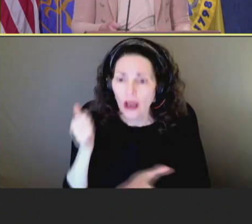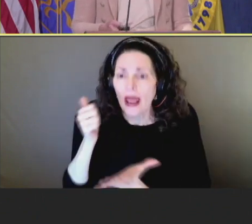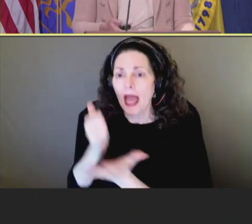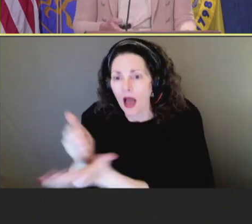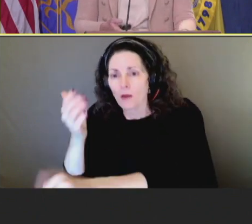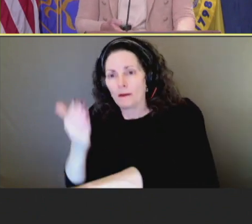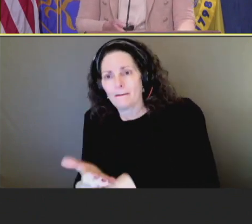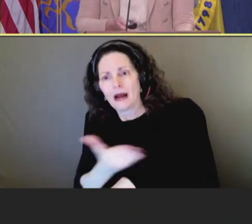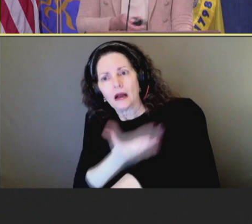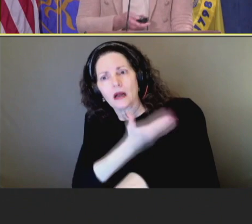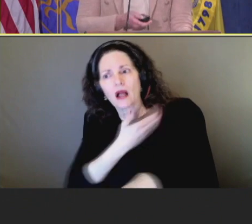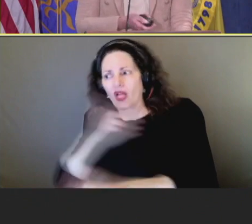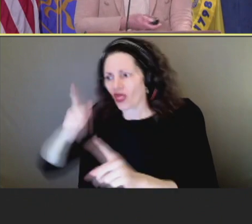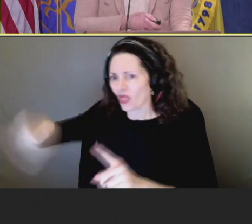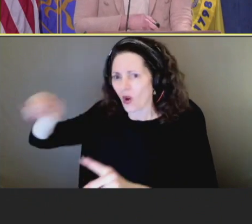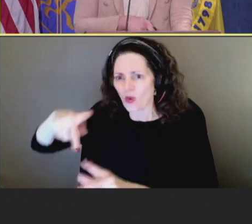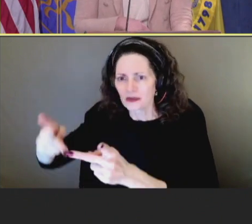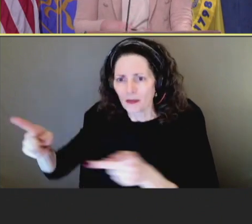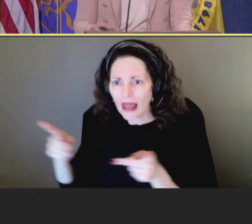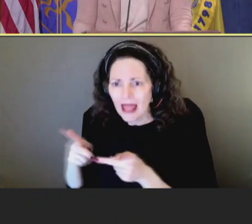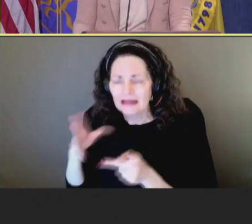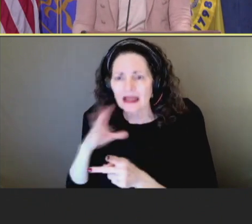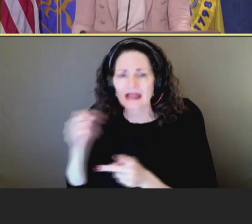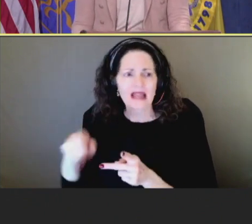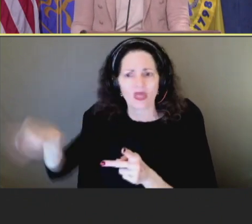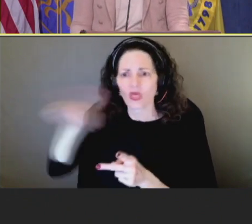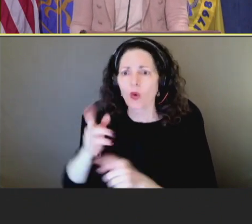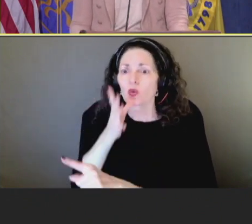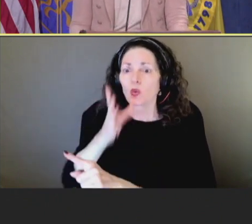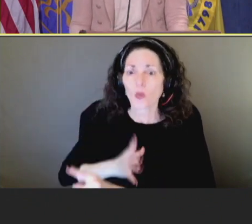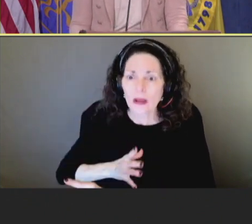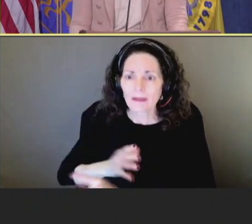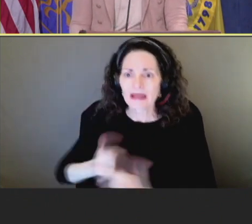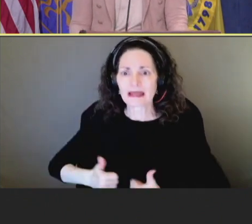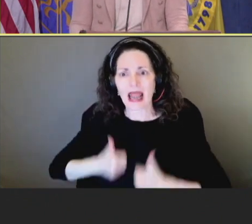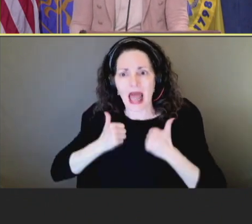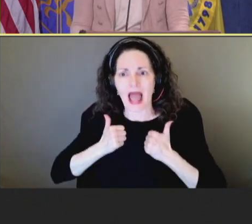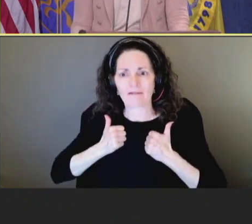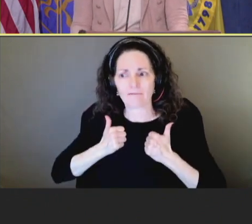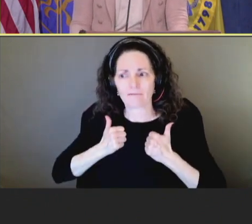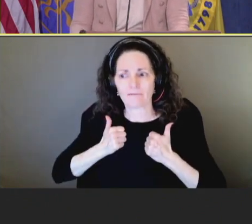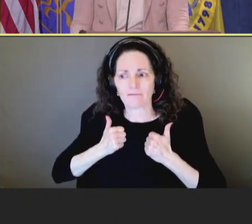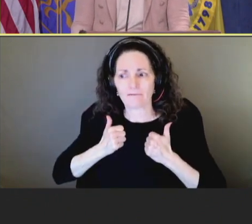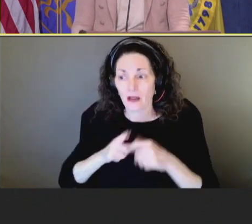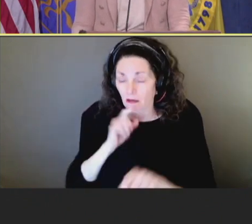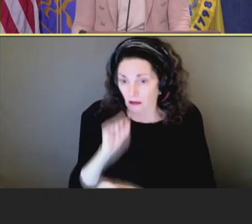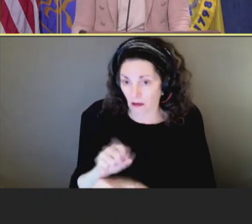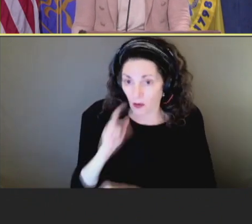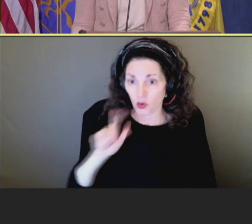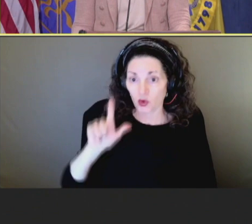those women's lives. The reality is we spend $26 billion or more on breast cancer care